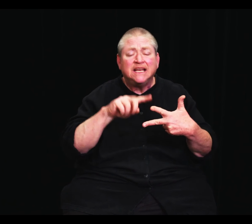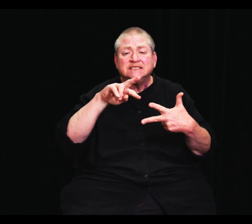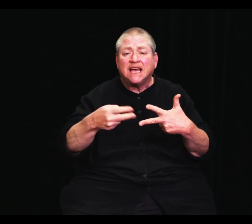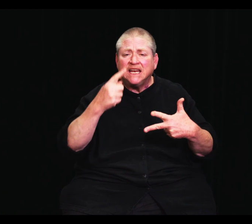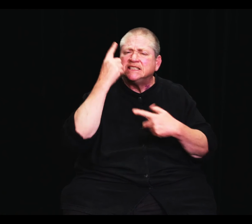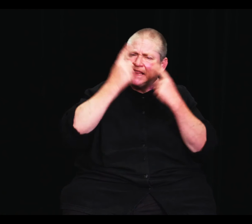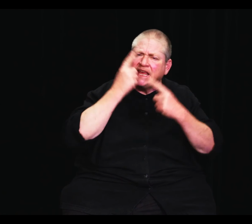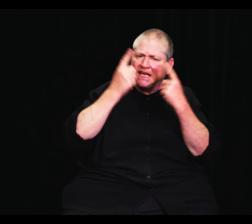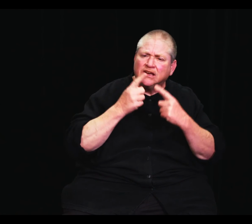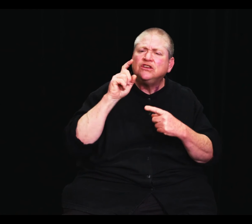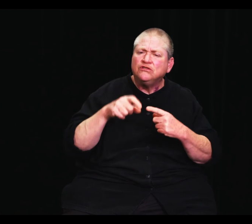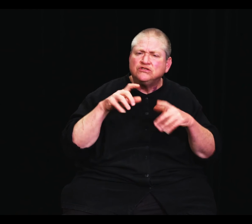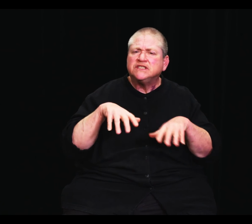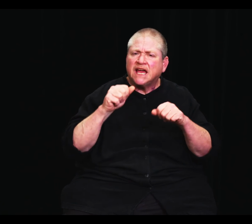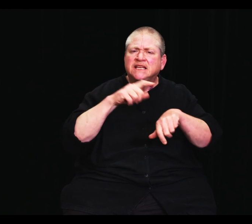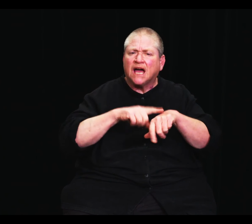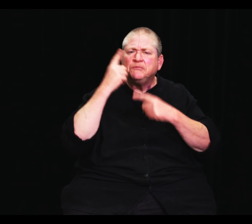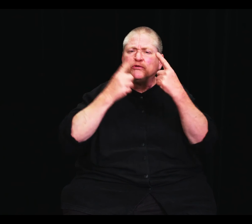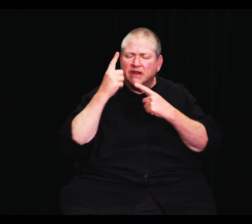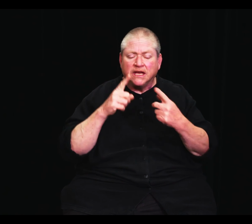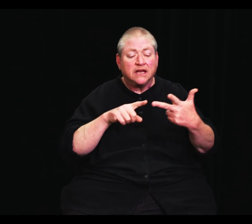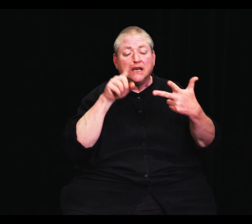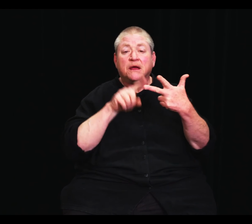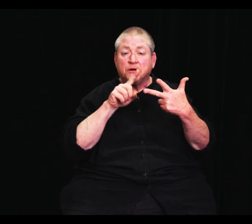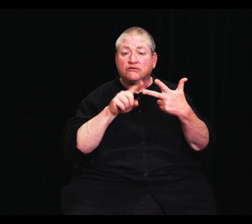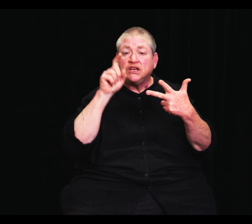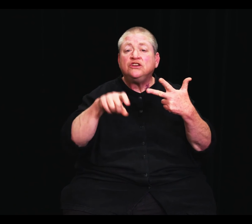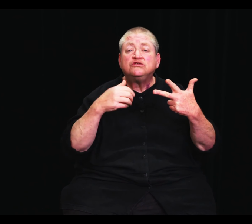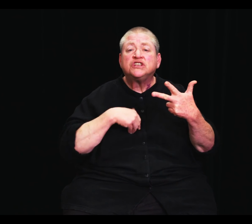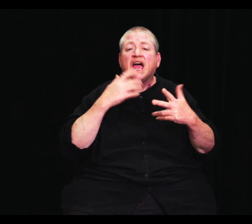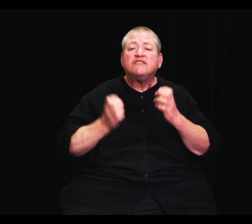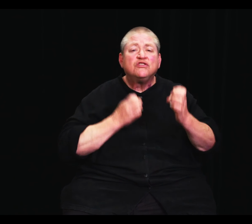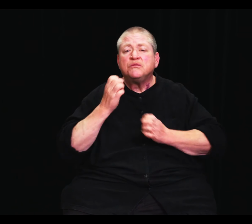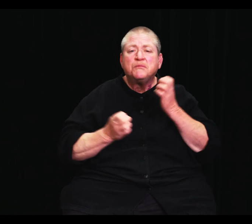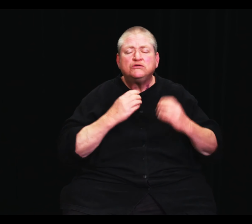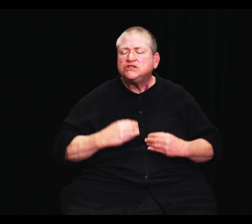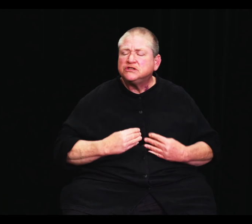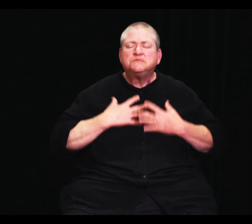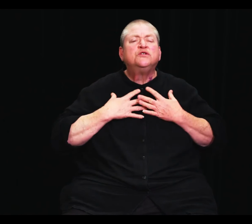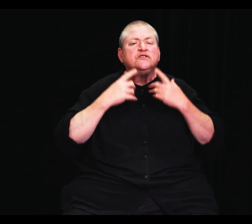To me, there are three things we should do every day. Number one is laugh. You should laugh every day. Number two is think.